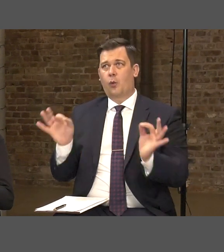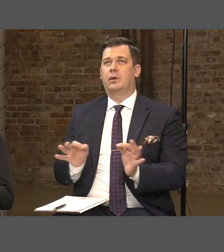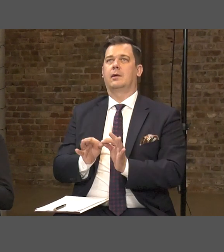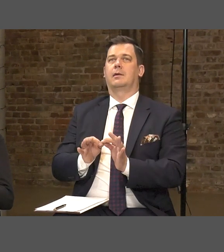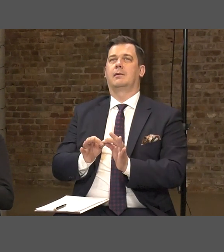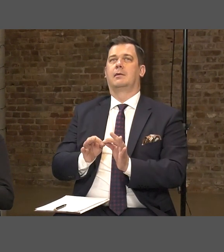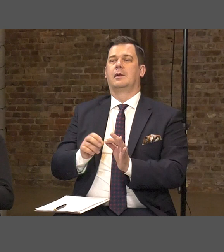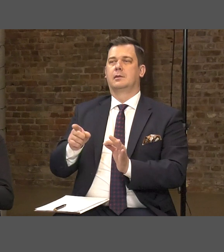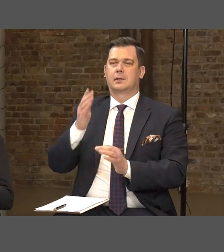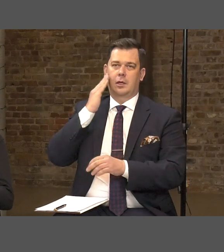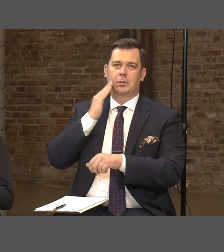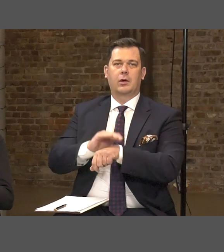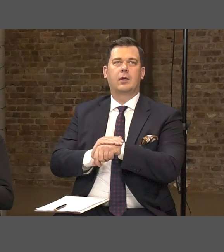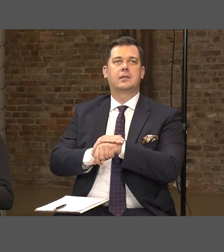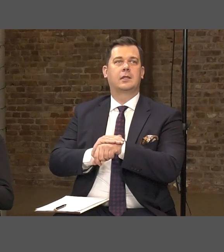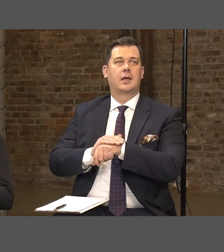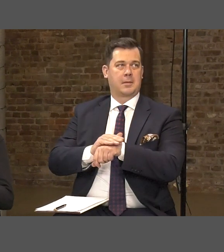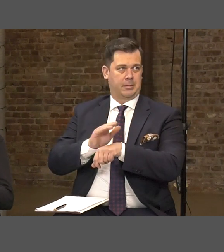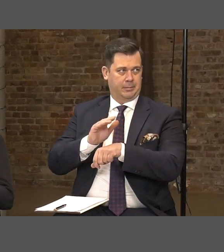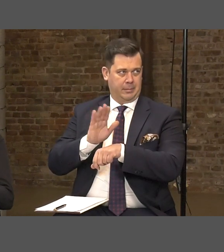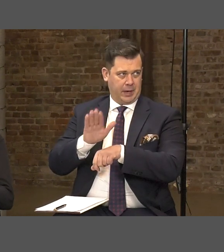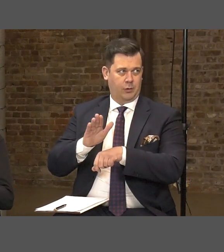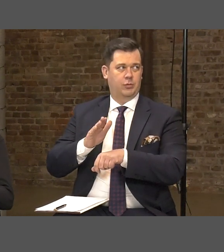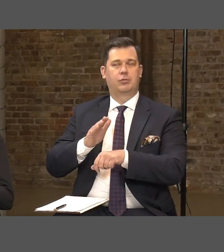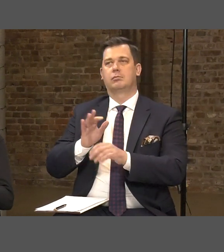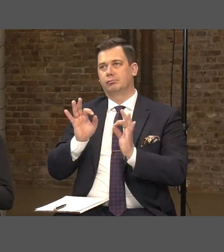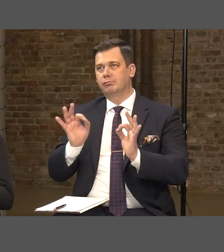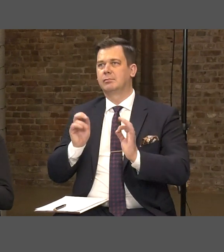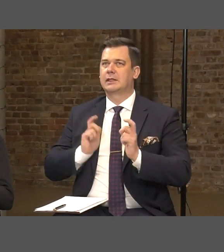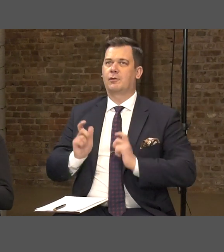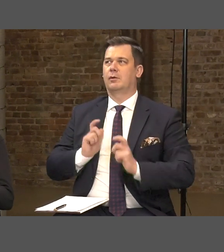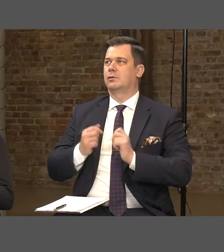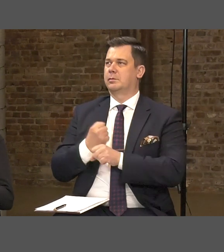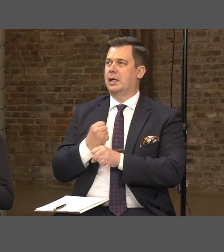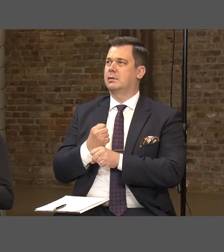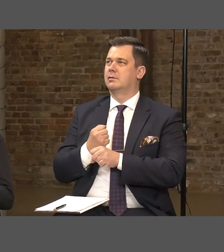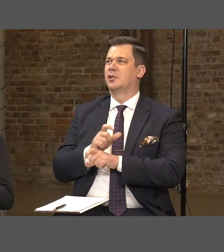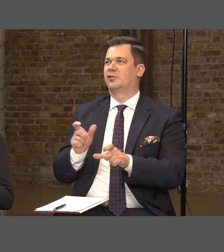In general, what are your experiences? Are friends, colleagues satisfied with their work,